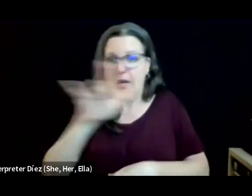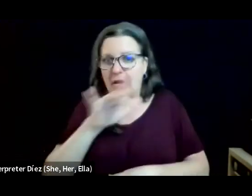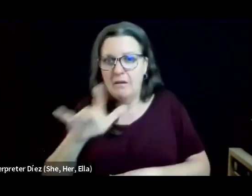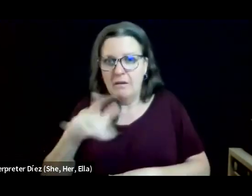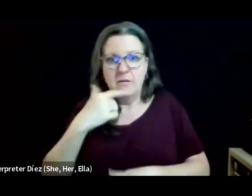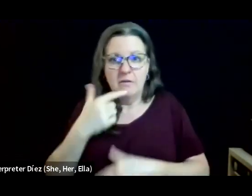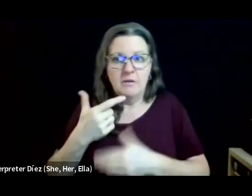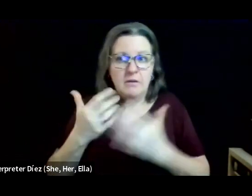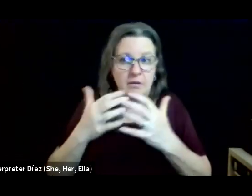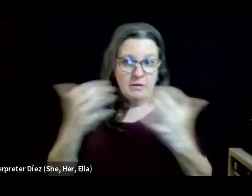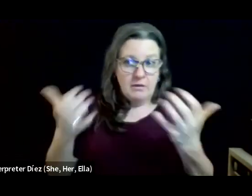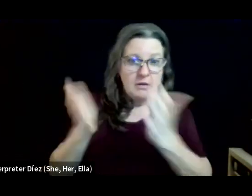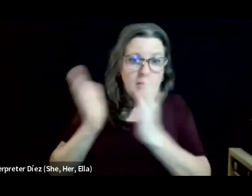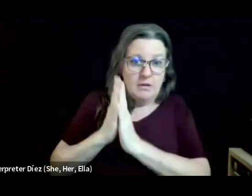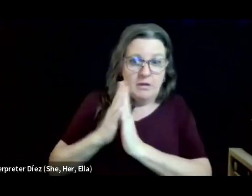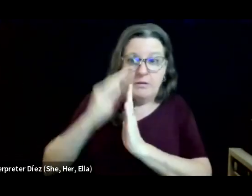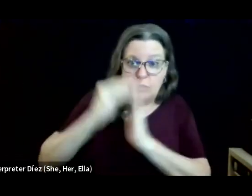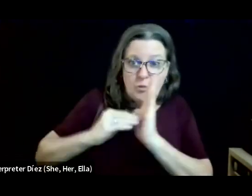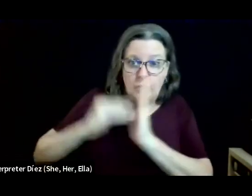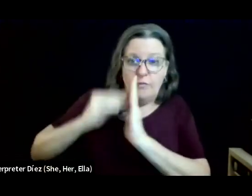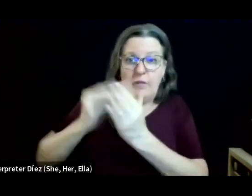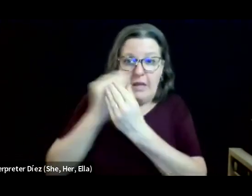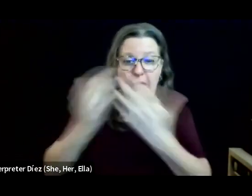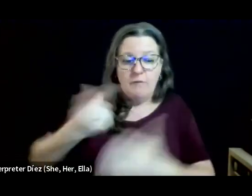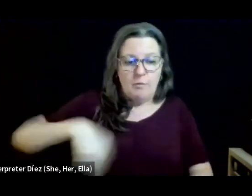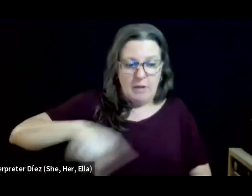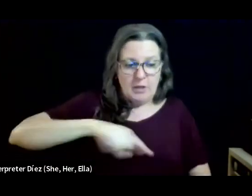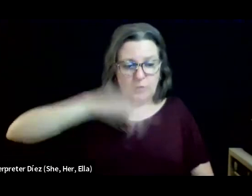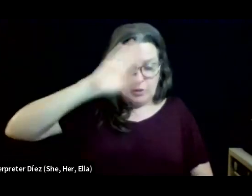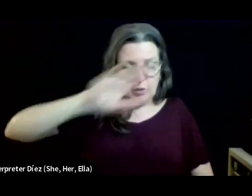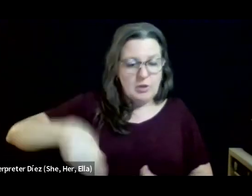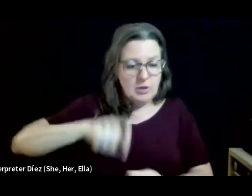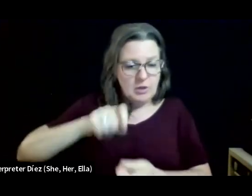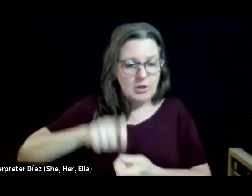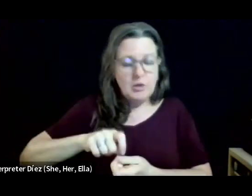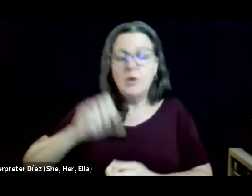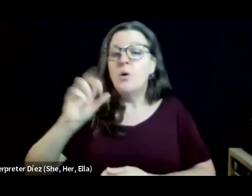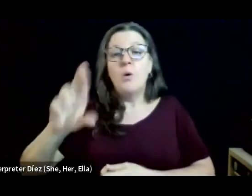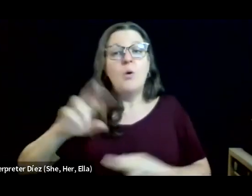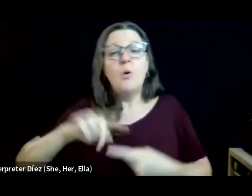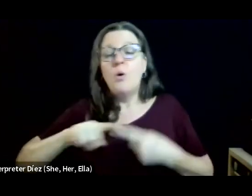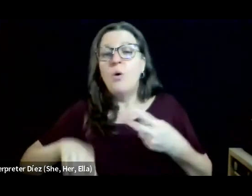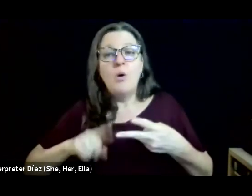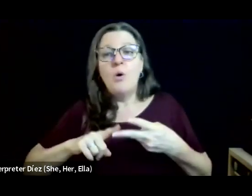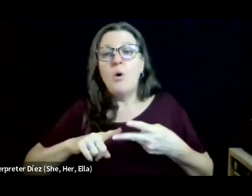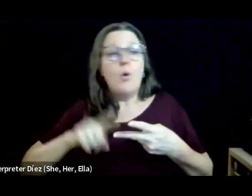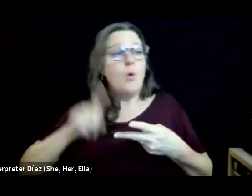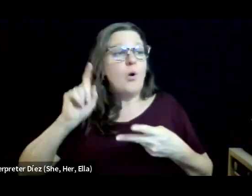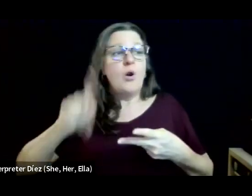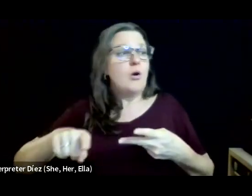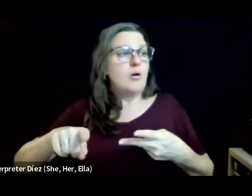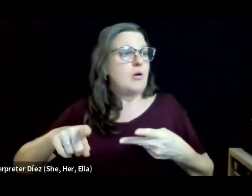information in here that we know what these people do or oh, we just giving the authority to